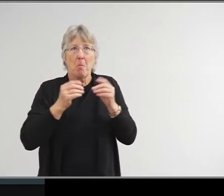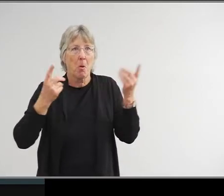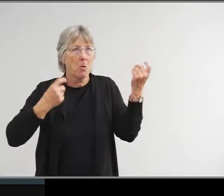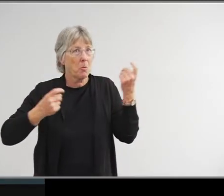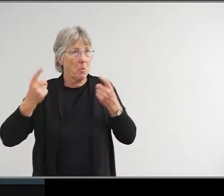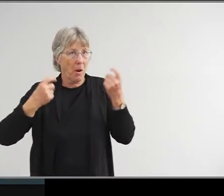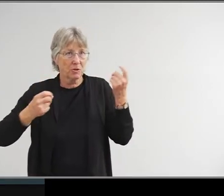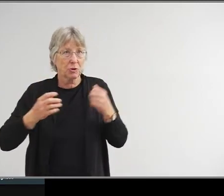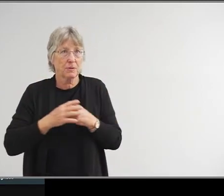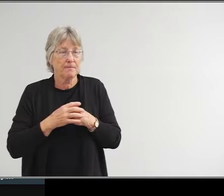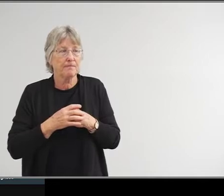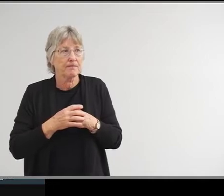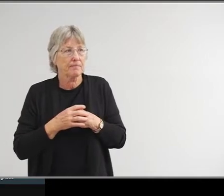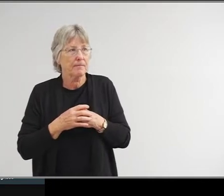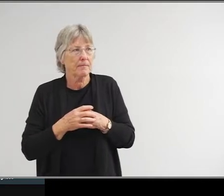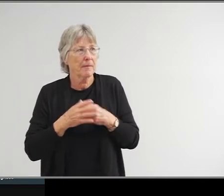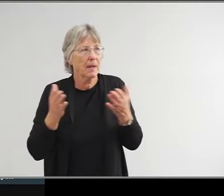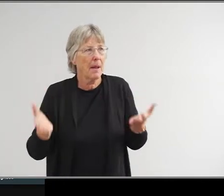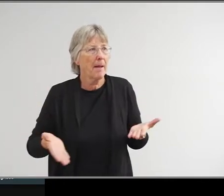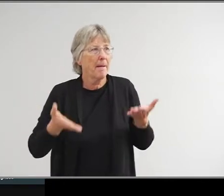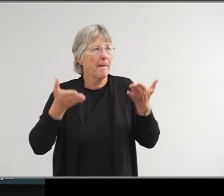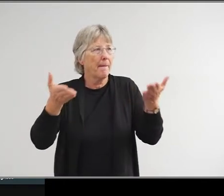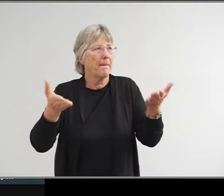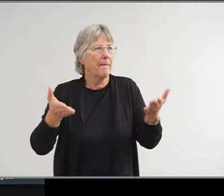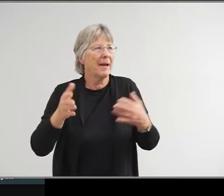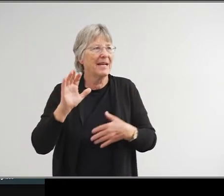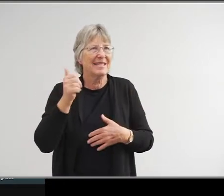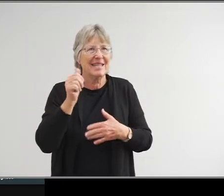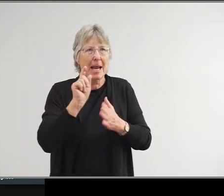then I propose we take a 10 minute break.